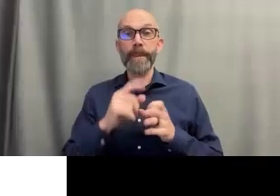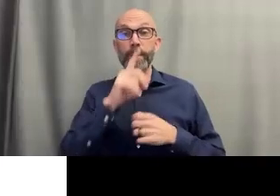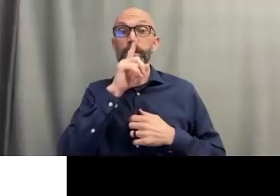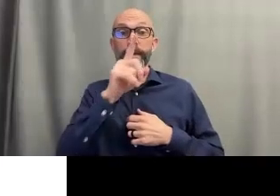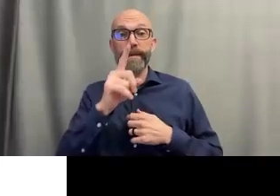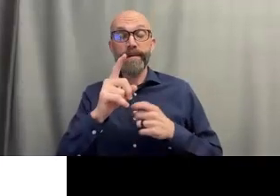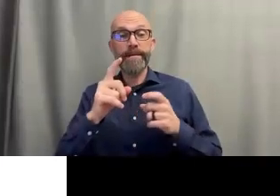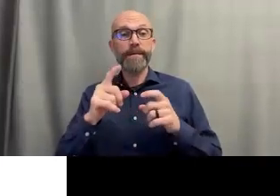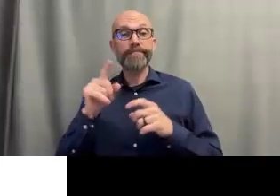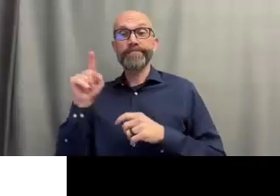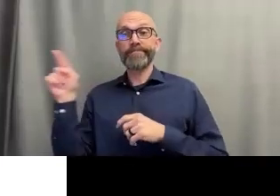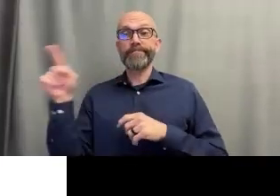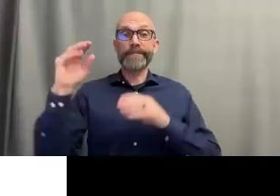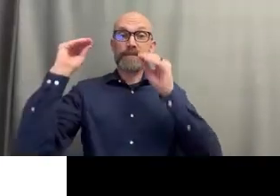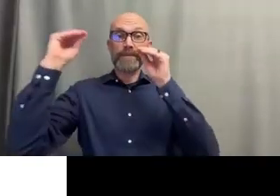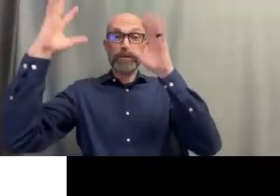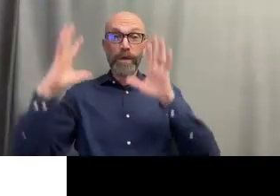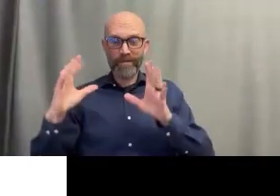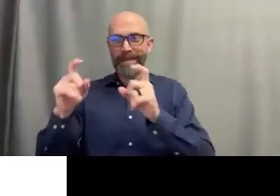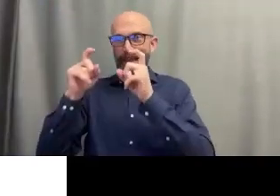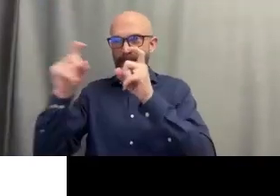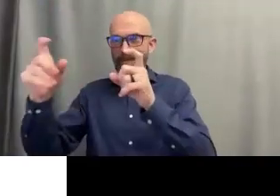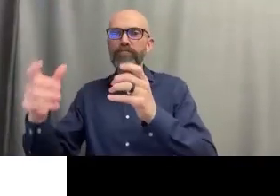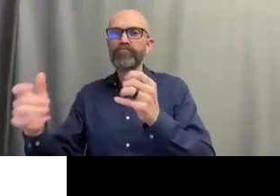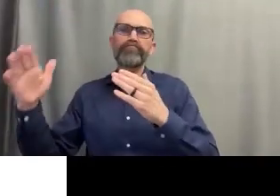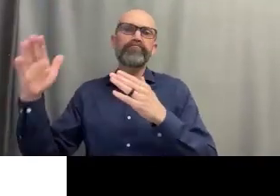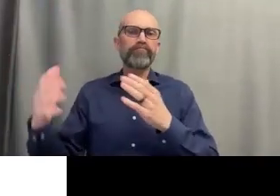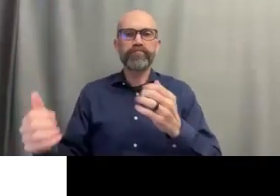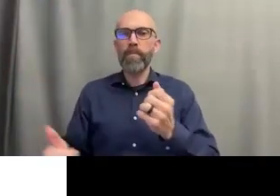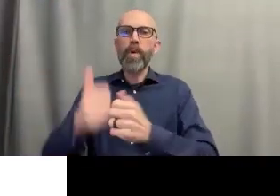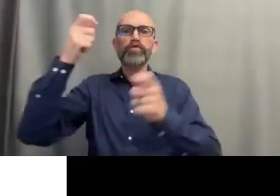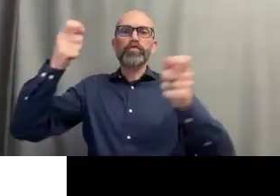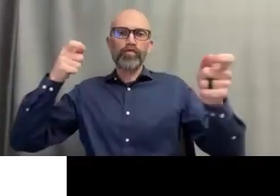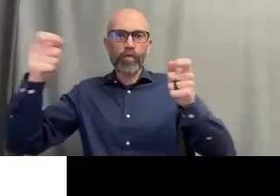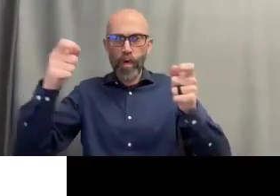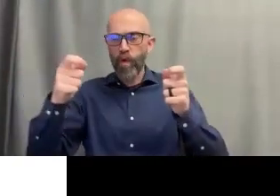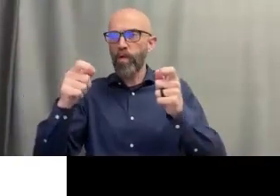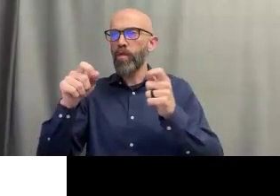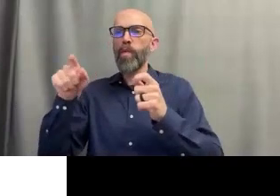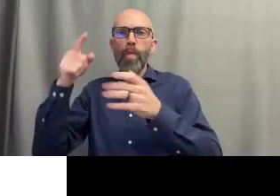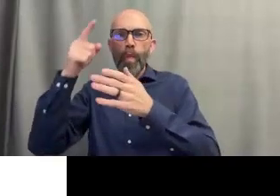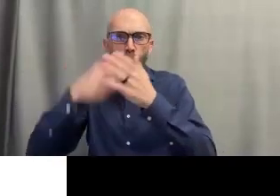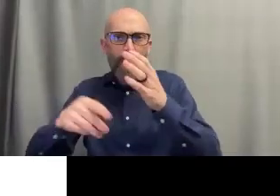instructors ultimate control about what they want to teach, how they want to teach it in the order that they want to teach it.